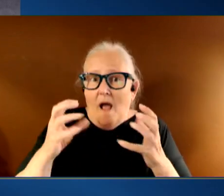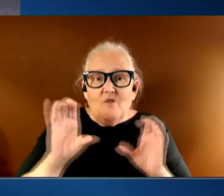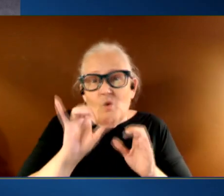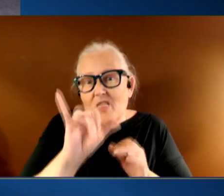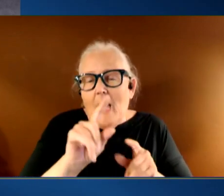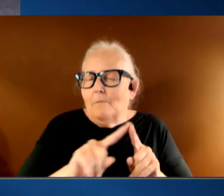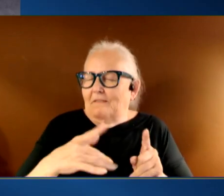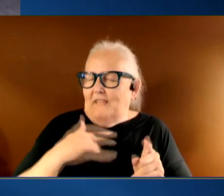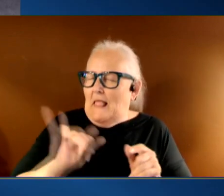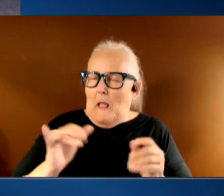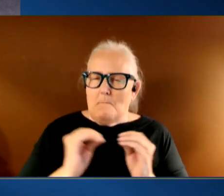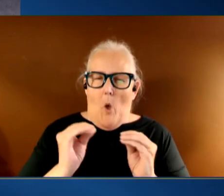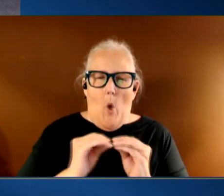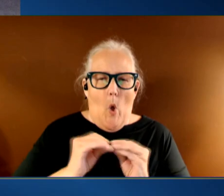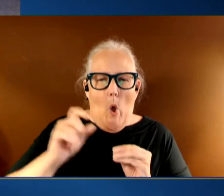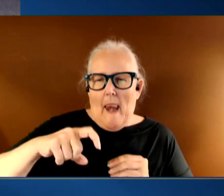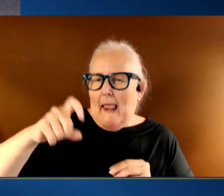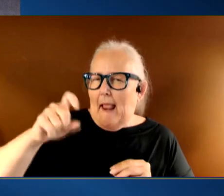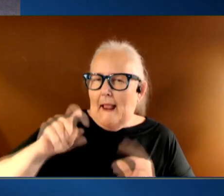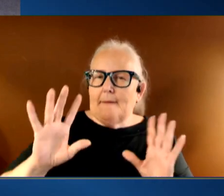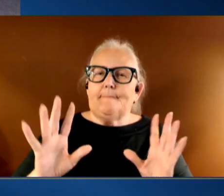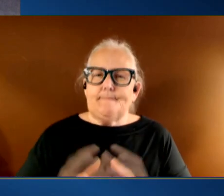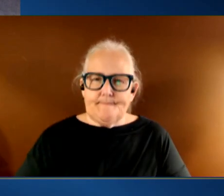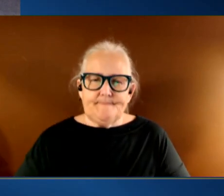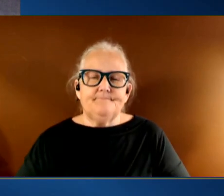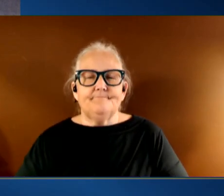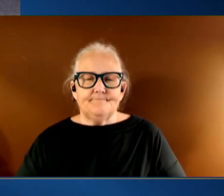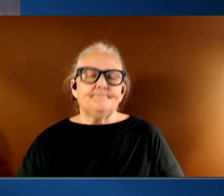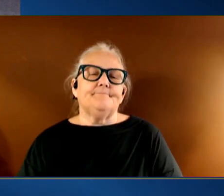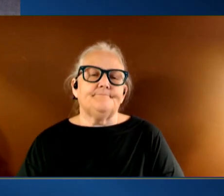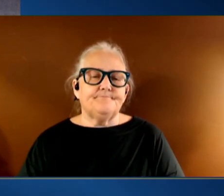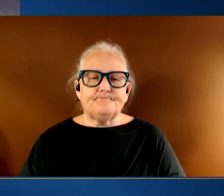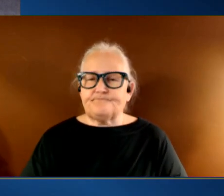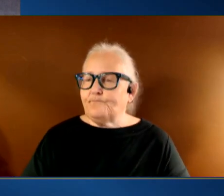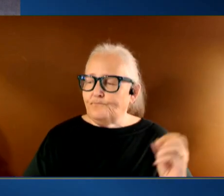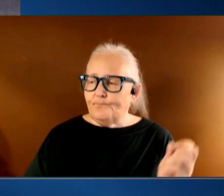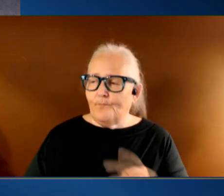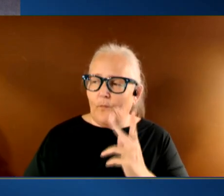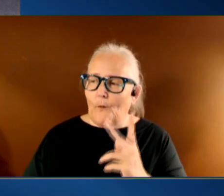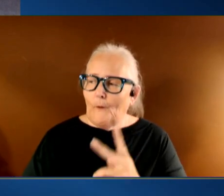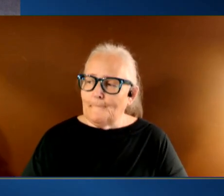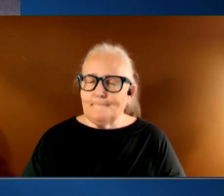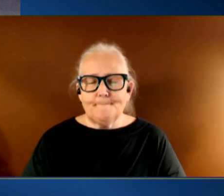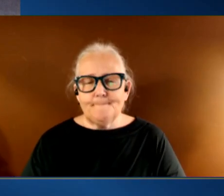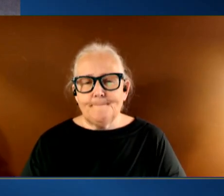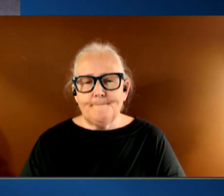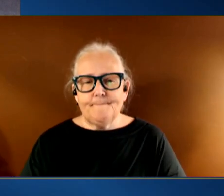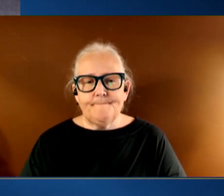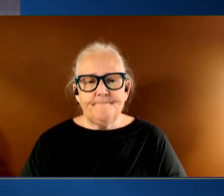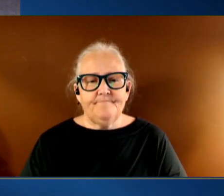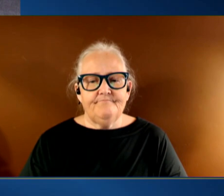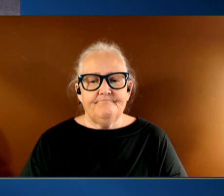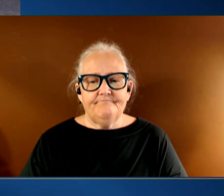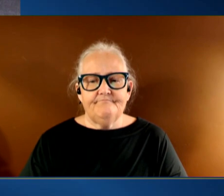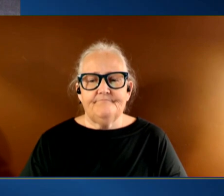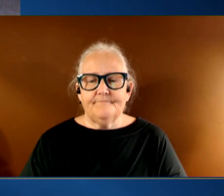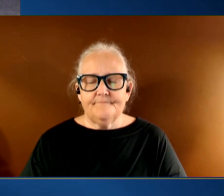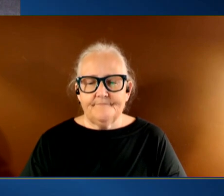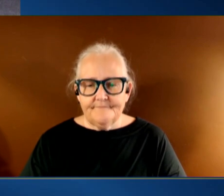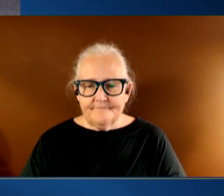Patricia Kavanagh: All right. I'm looking around to David. Are